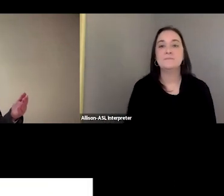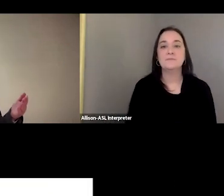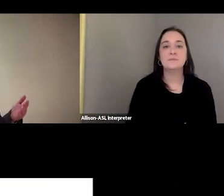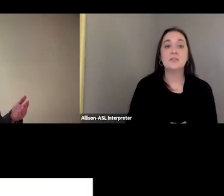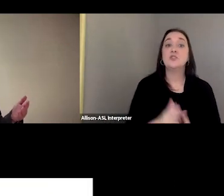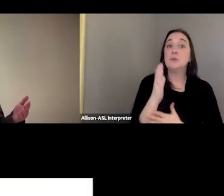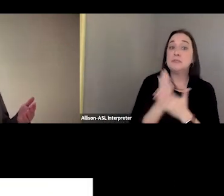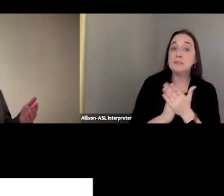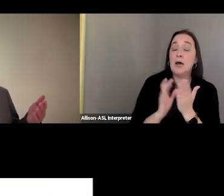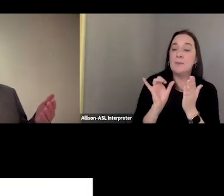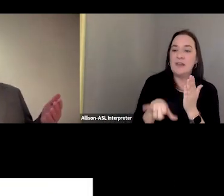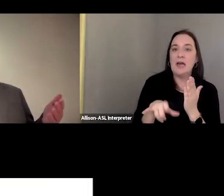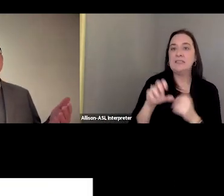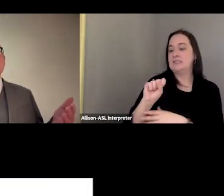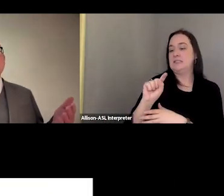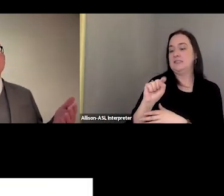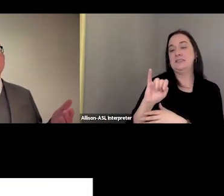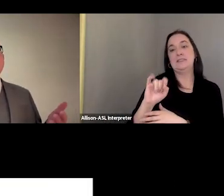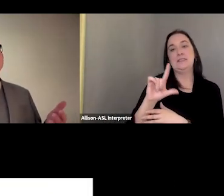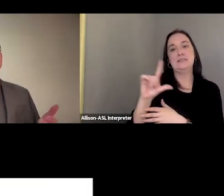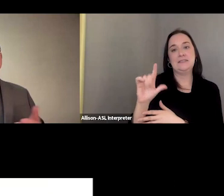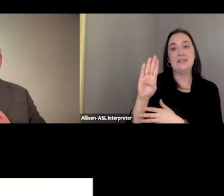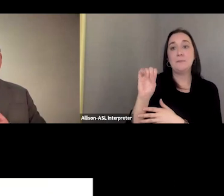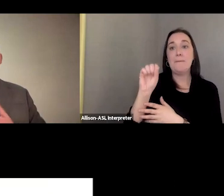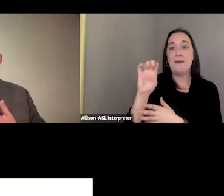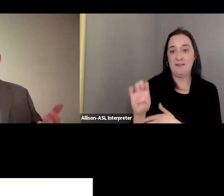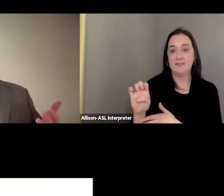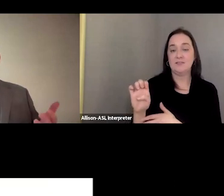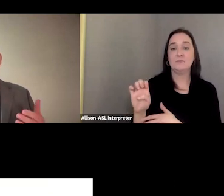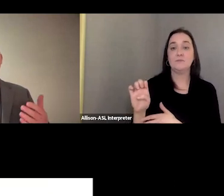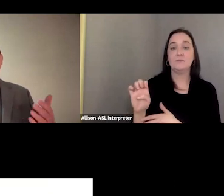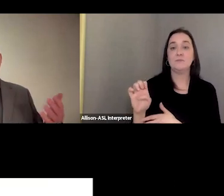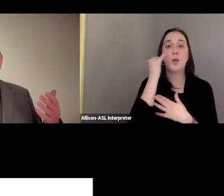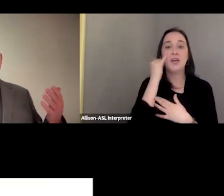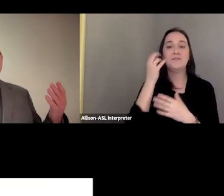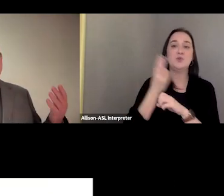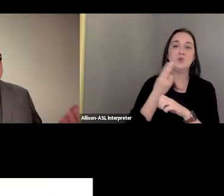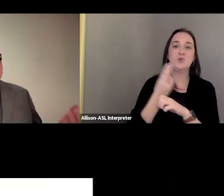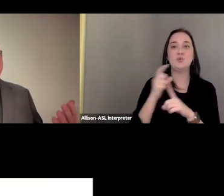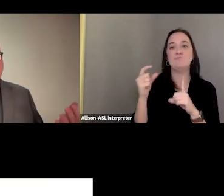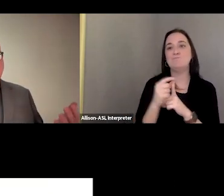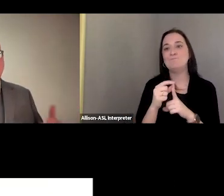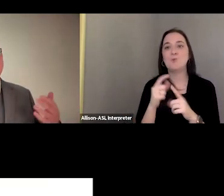I would say, my colleagues who or our participants who talk about poker, well, sometimes say they're very skilled at poker.